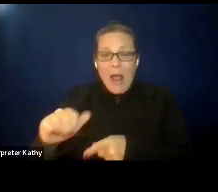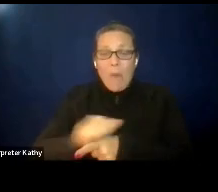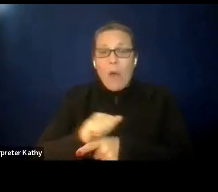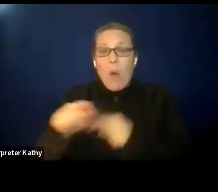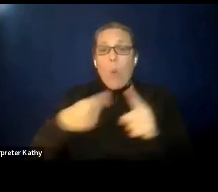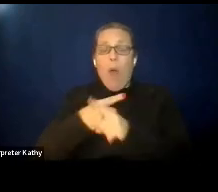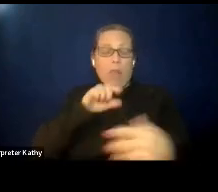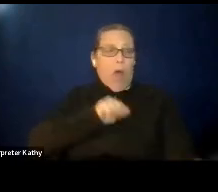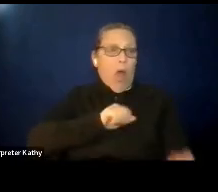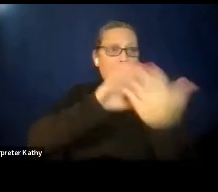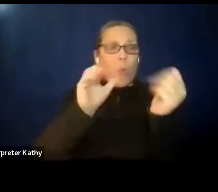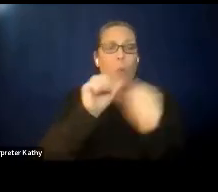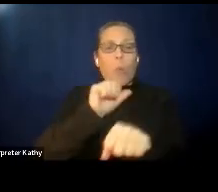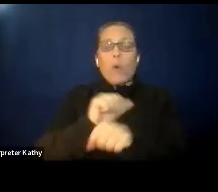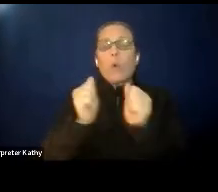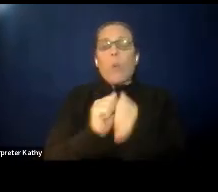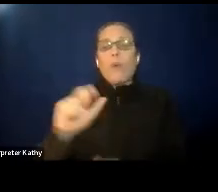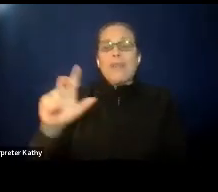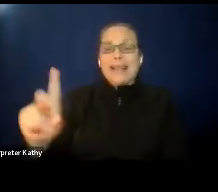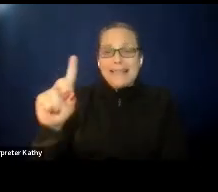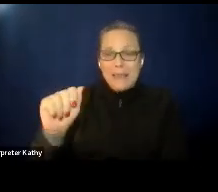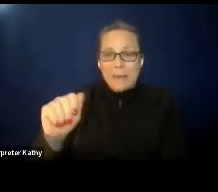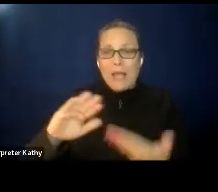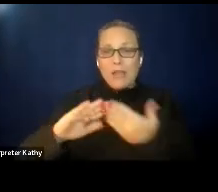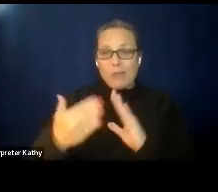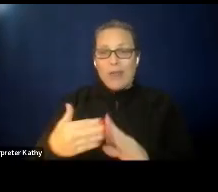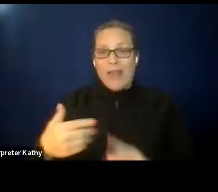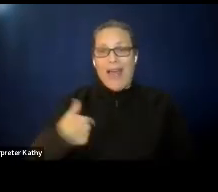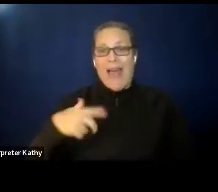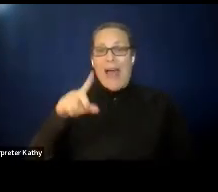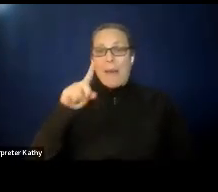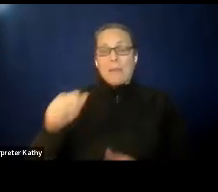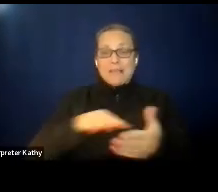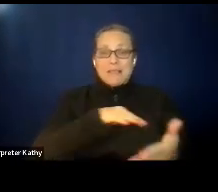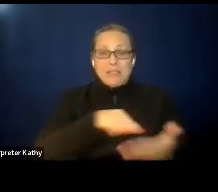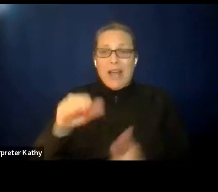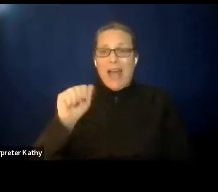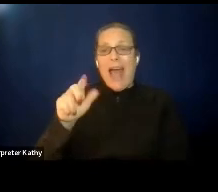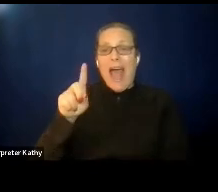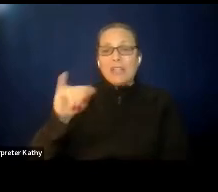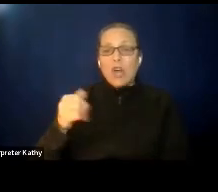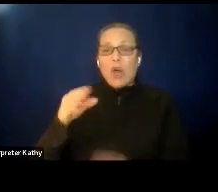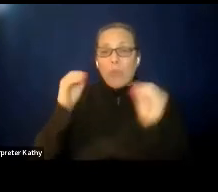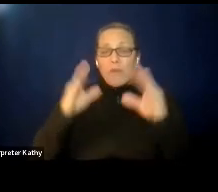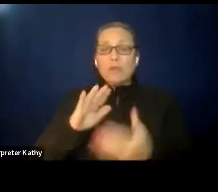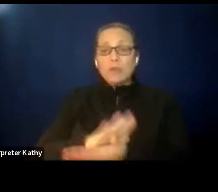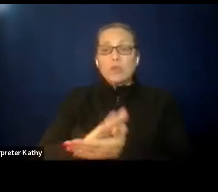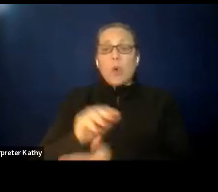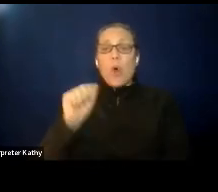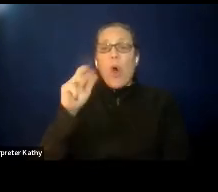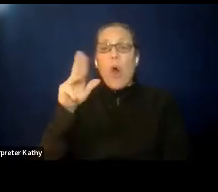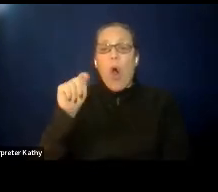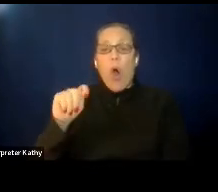anti-ableist and more disability affirming care practices especially when they interface when working with the disability community.